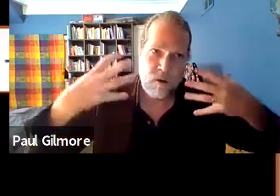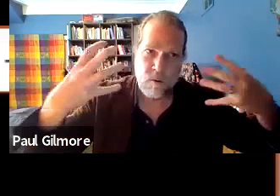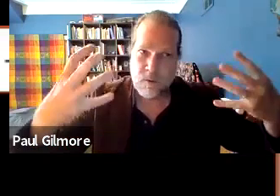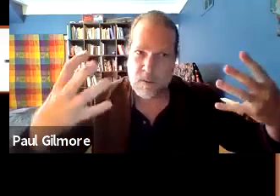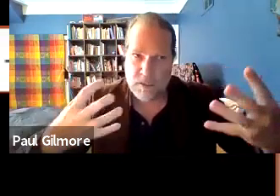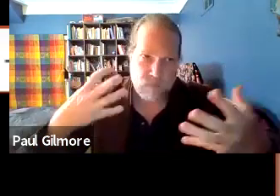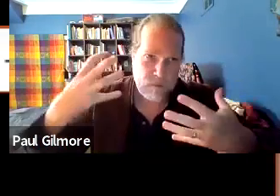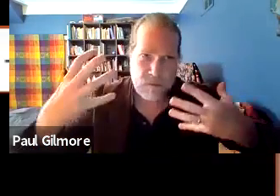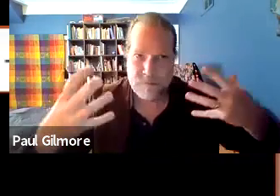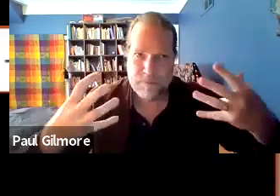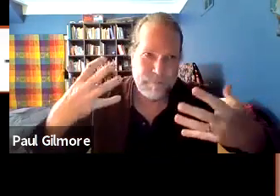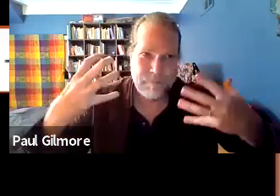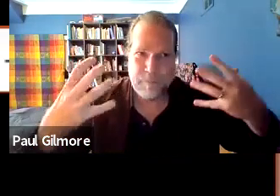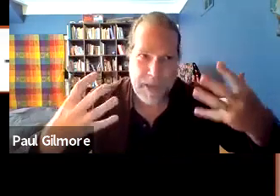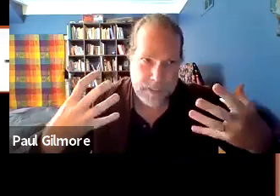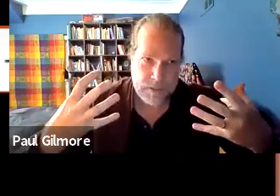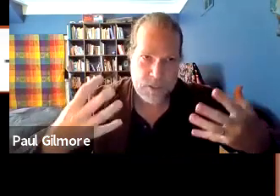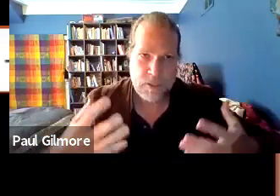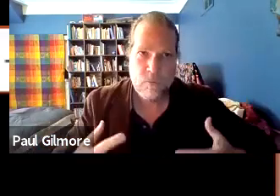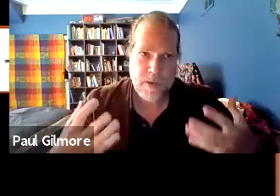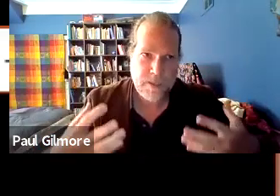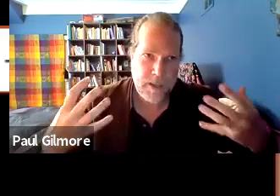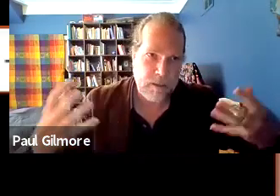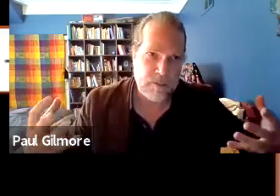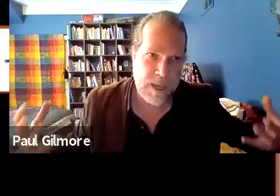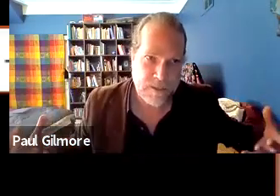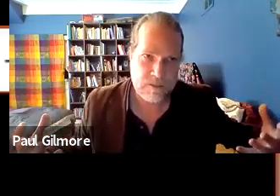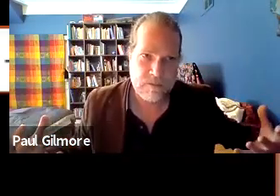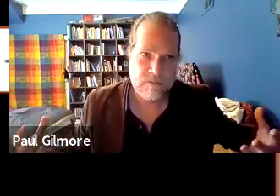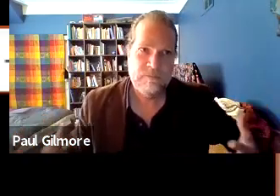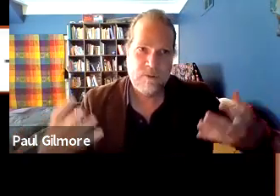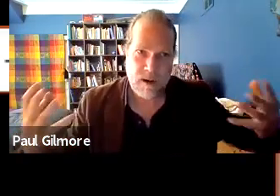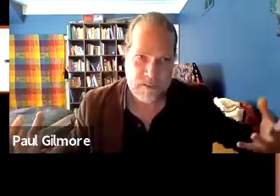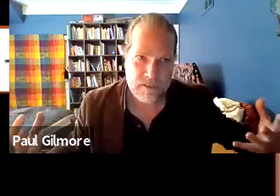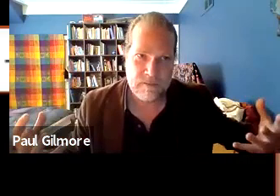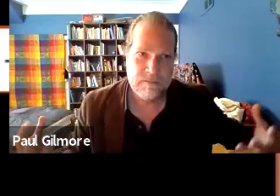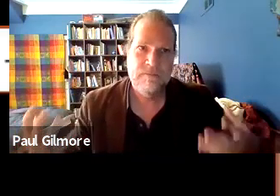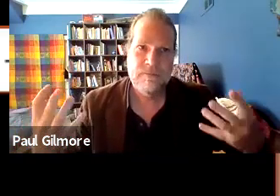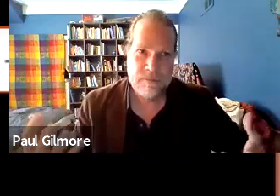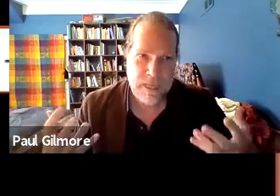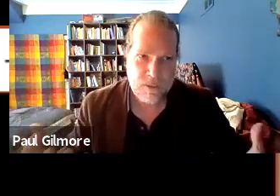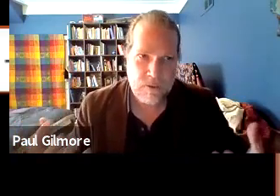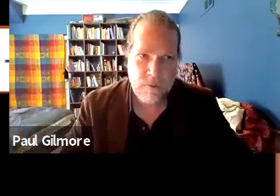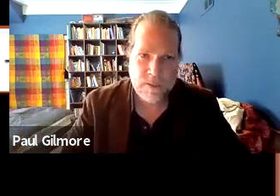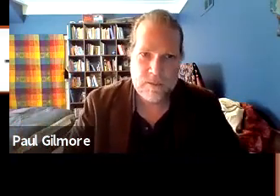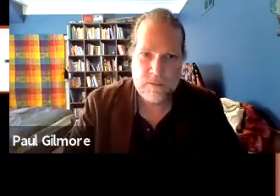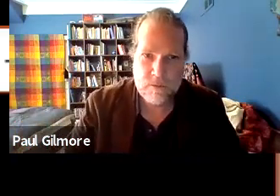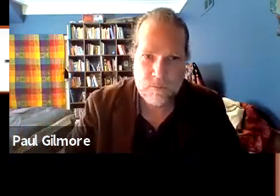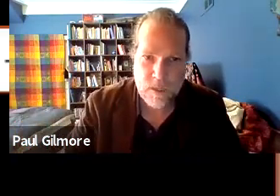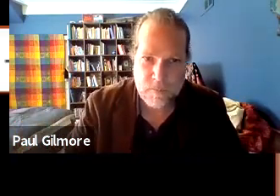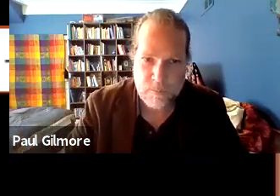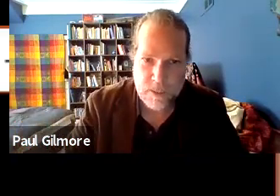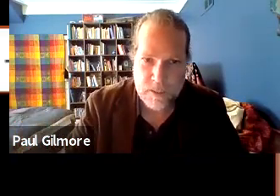whole cultural package, white Anglo Saxon, Protestant. That's who they wanted to bring